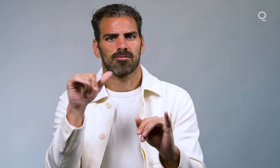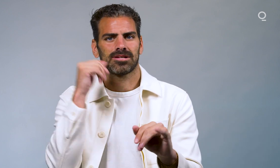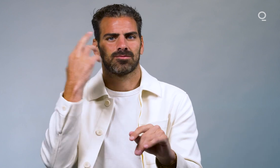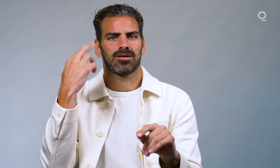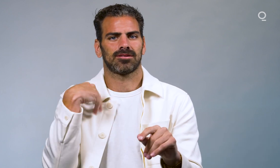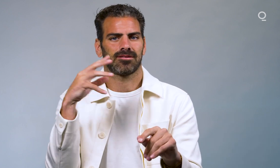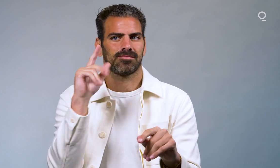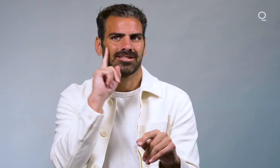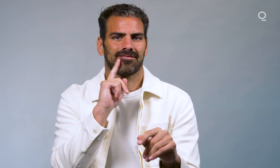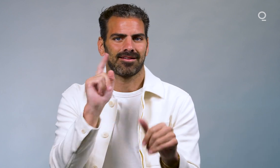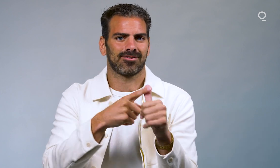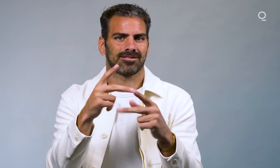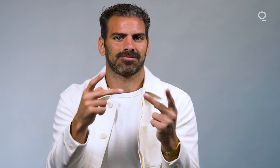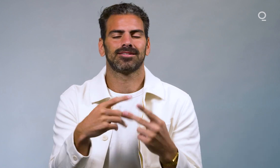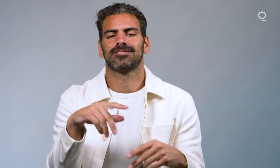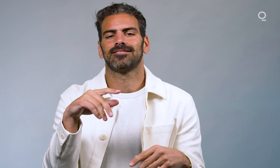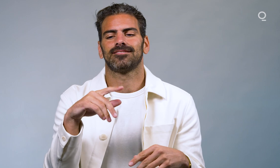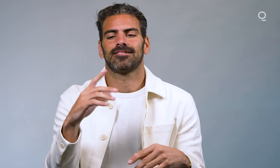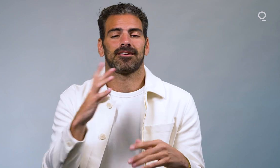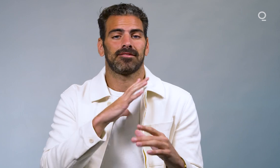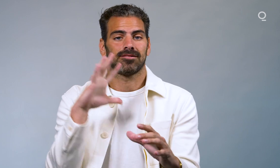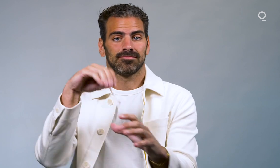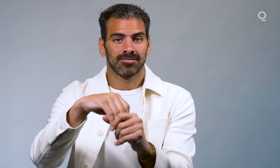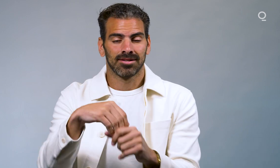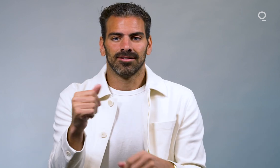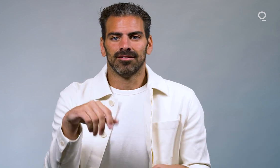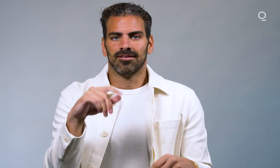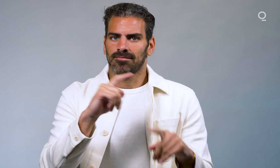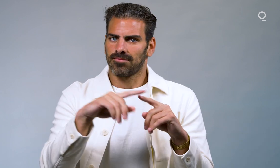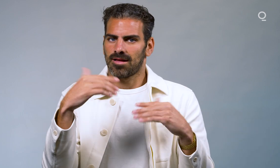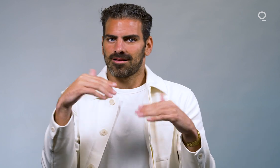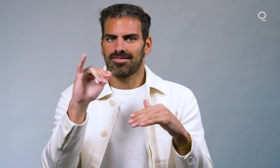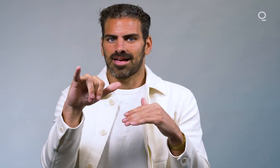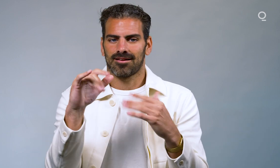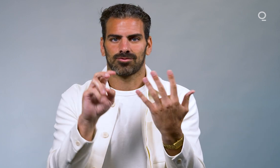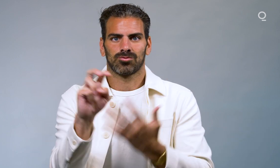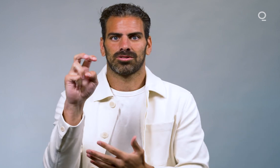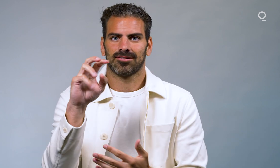and finally I responded and said, "Are you really ready for a deaf contestant in the first place?" They said, "Yes."